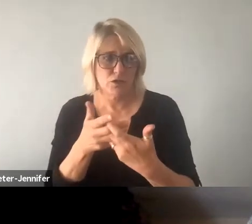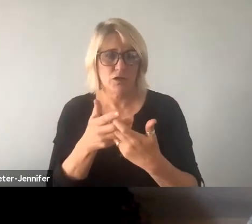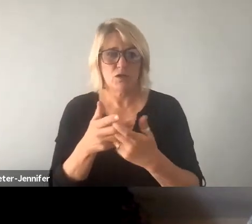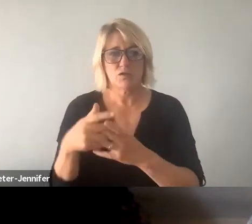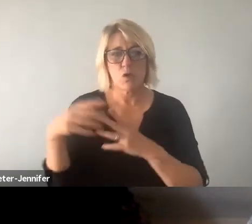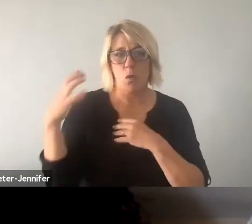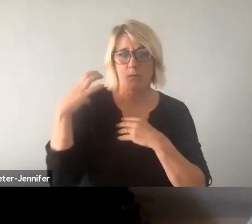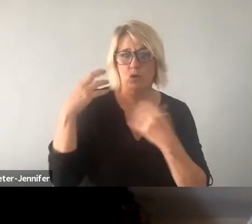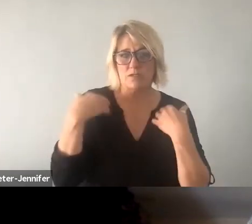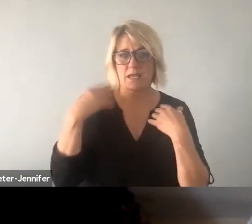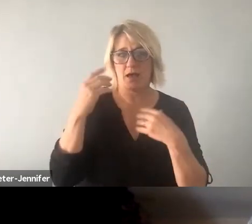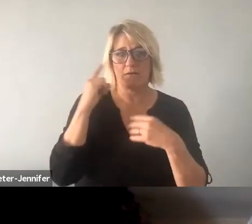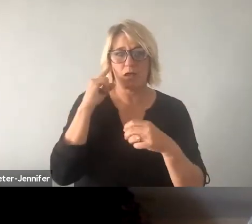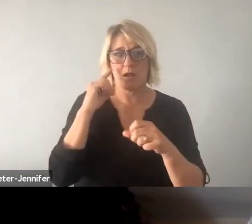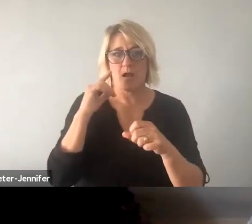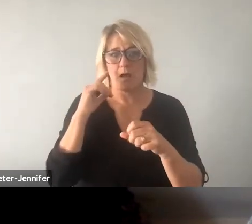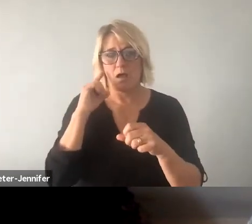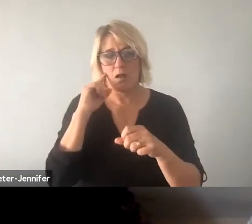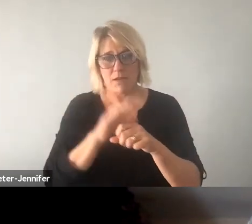So looking at the limitations of